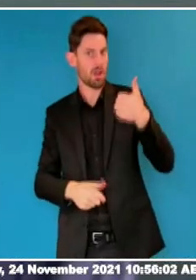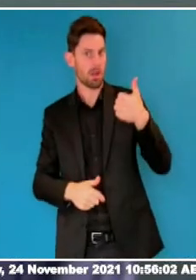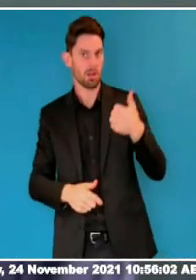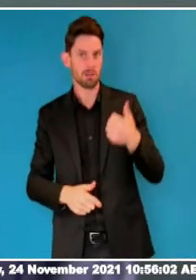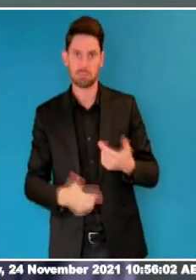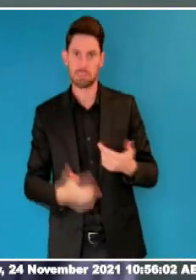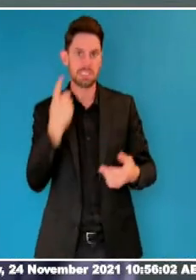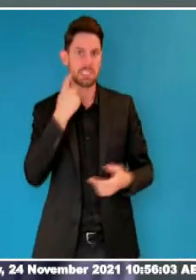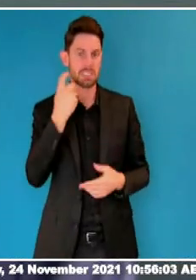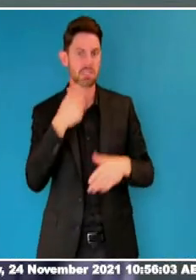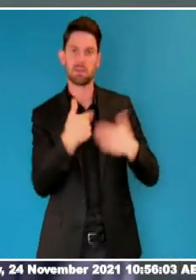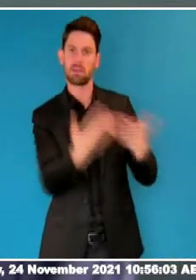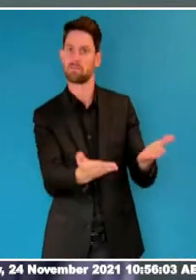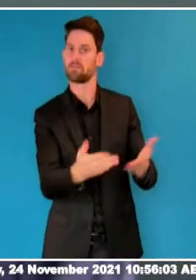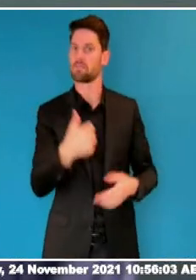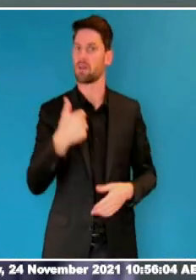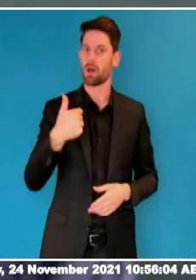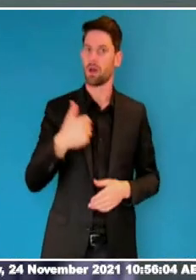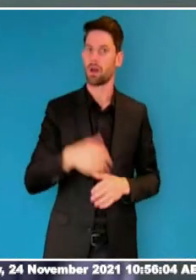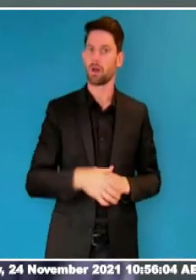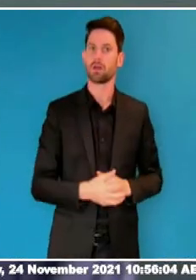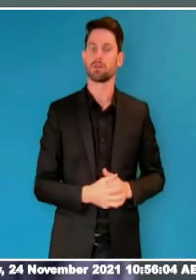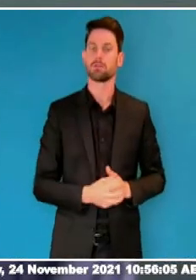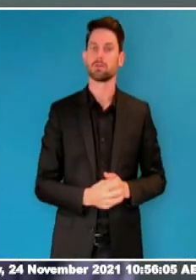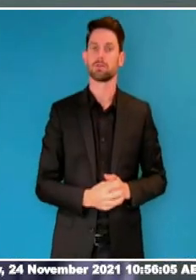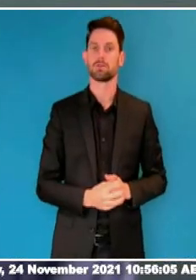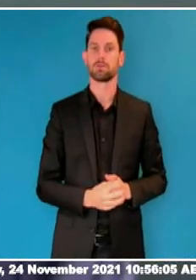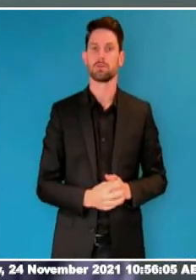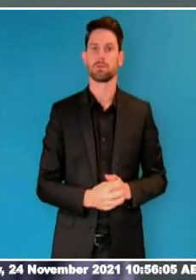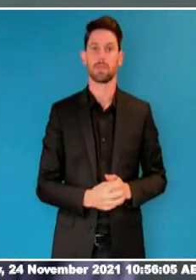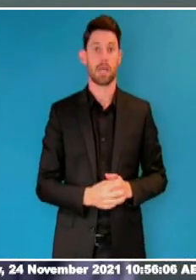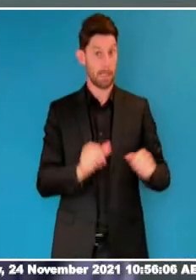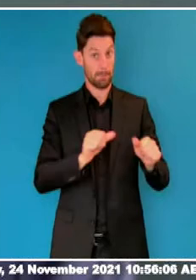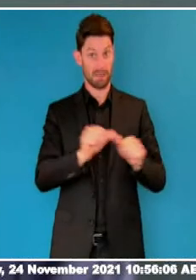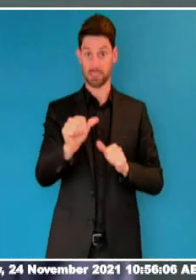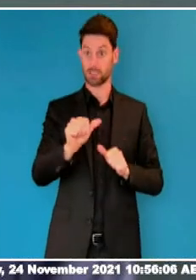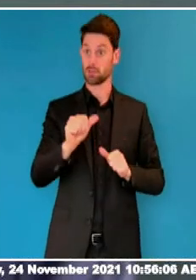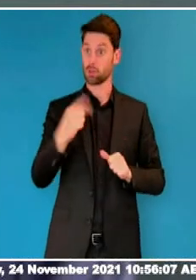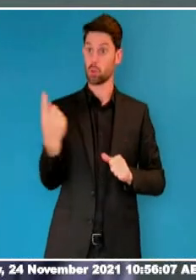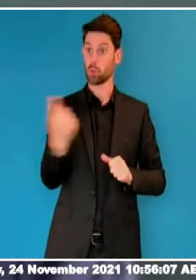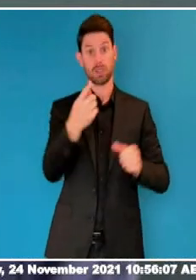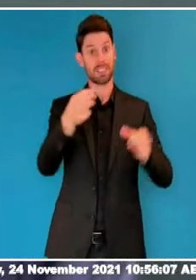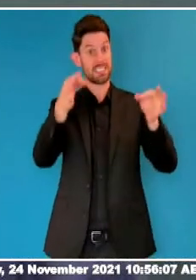accommodated and, as I say, are best made by the people who are operating the restaurants